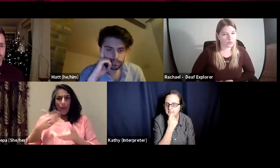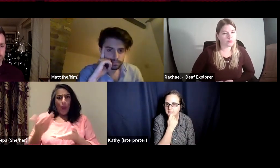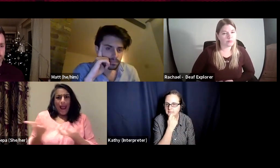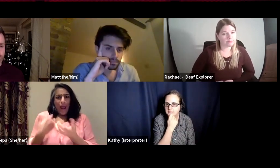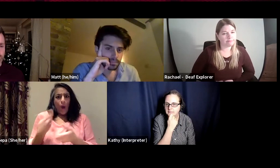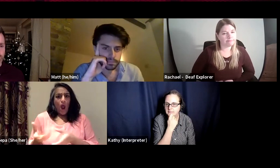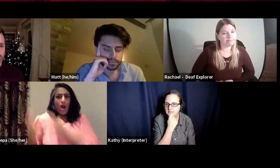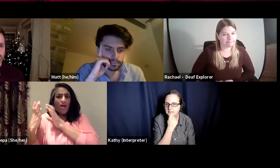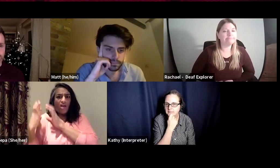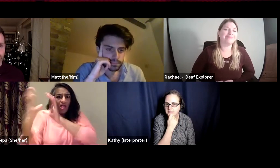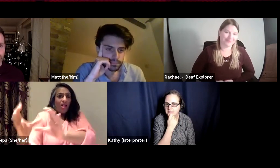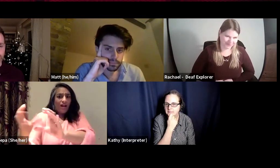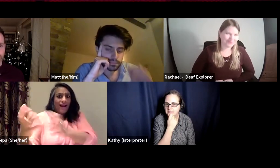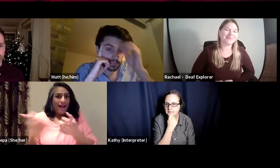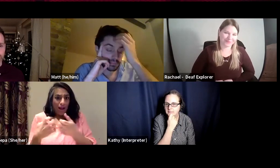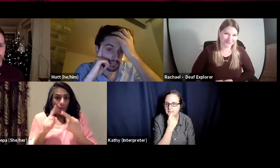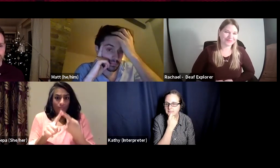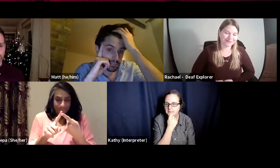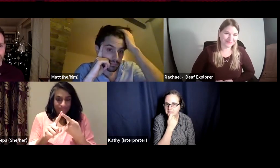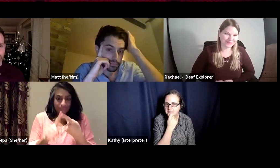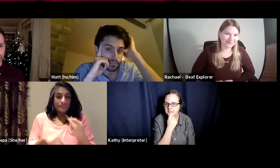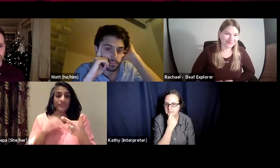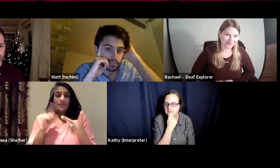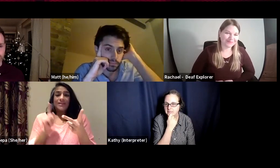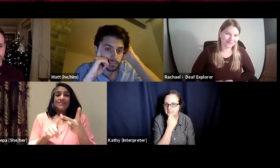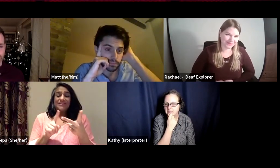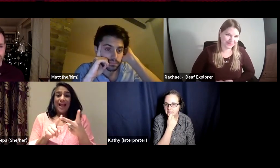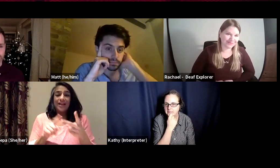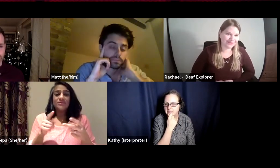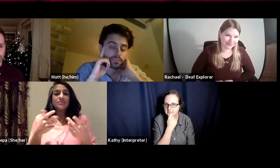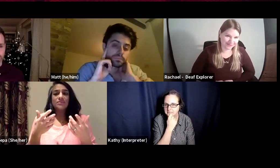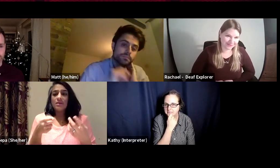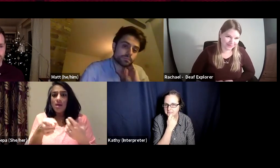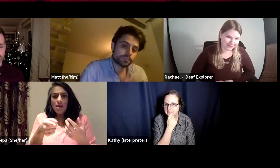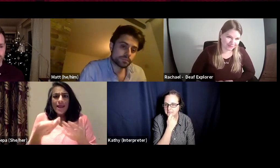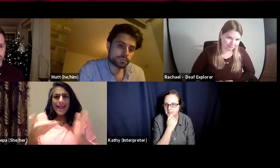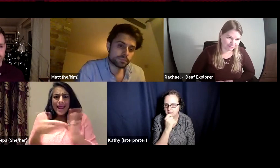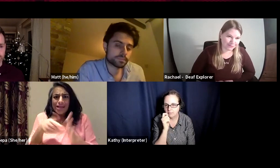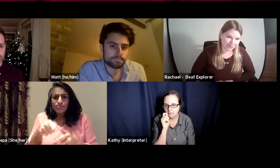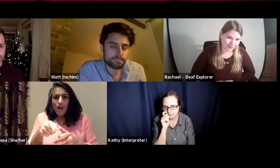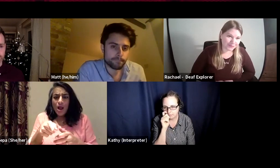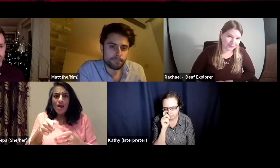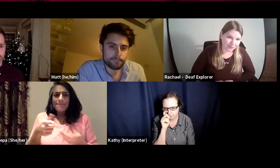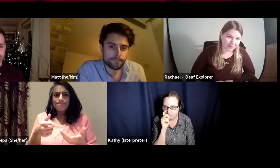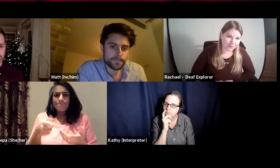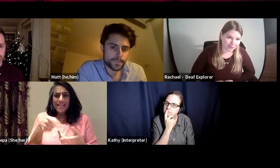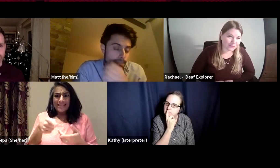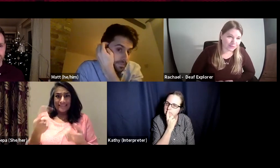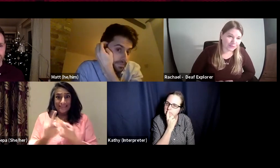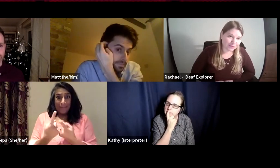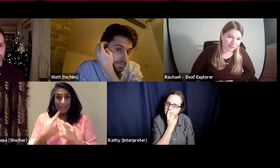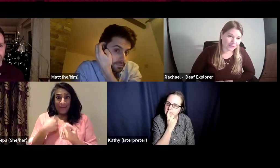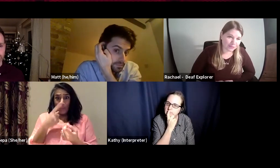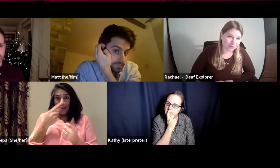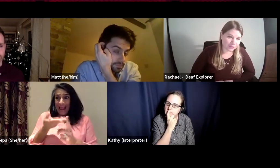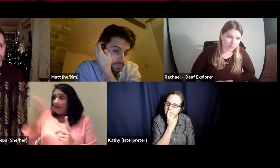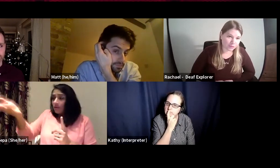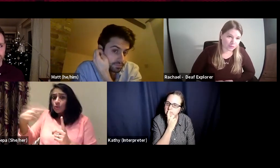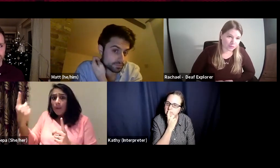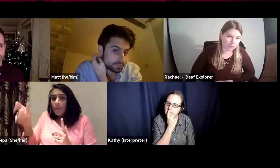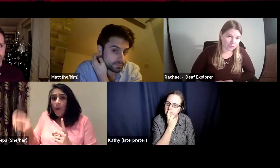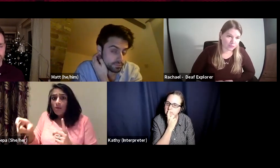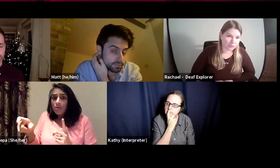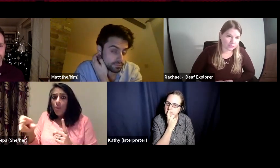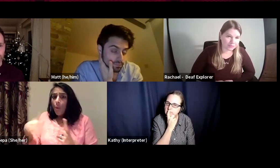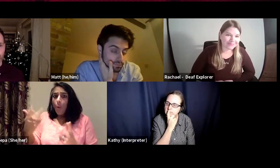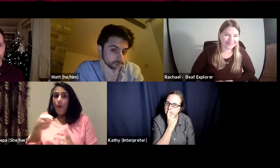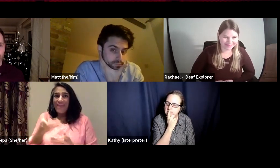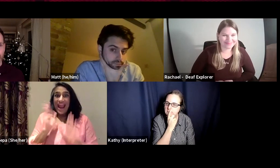the producer needs to consider how they can remove that from them. Secondly, if that extra load is